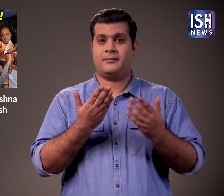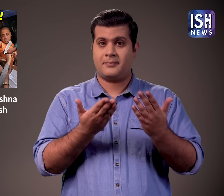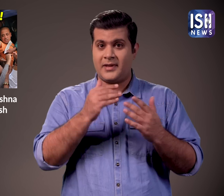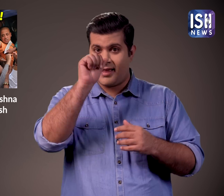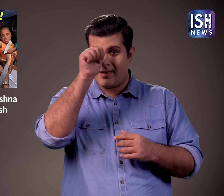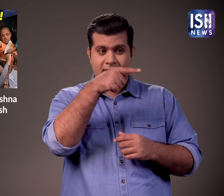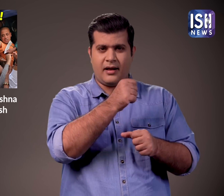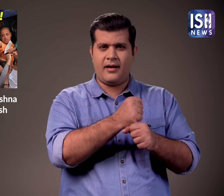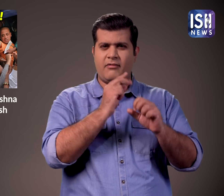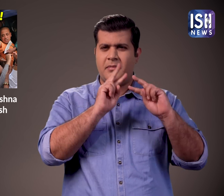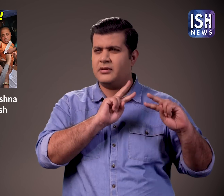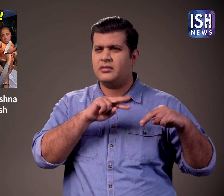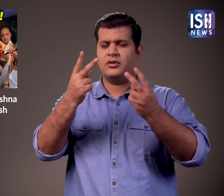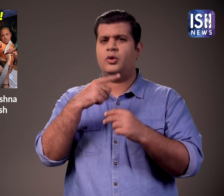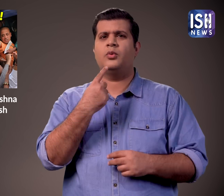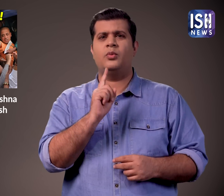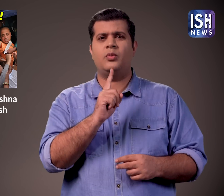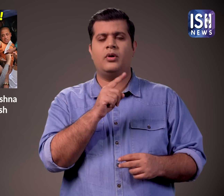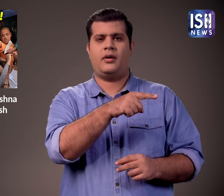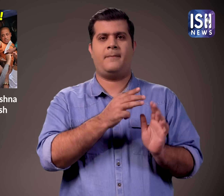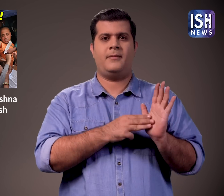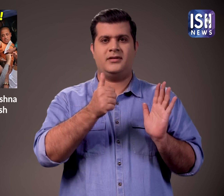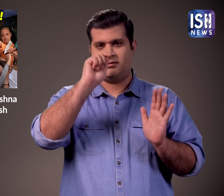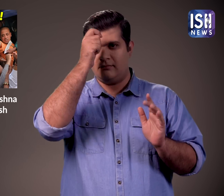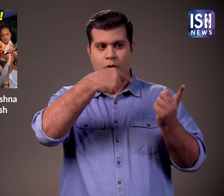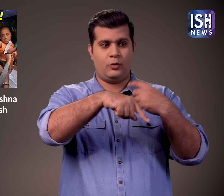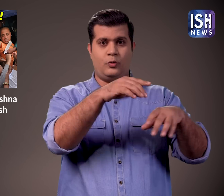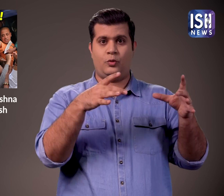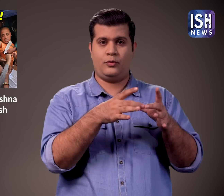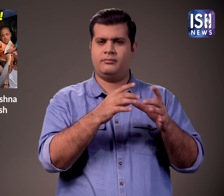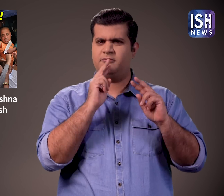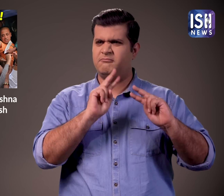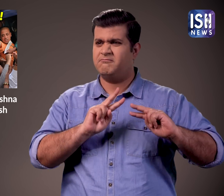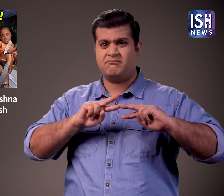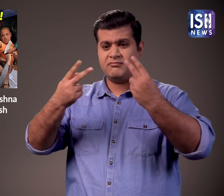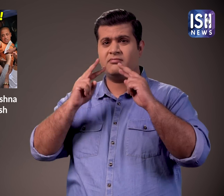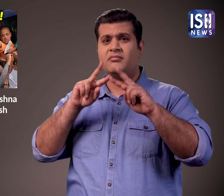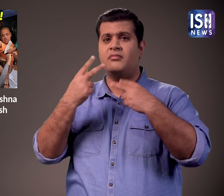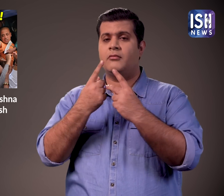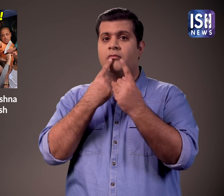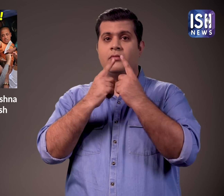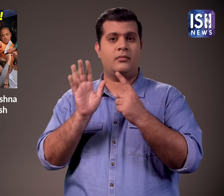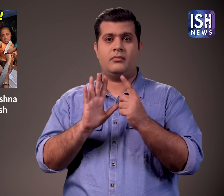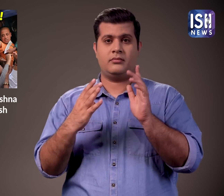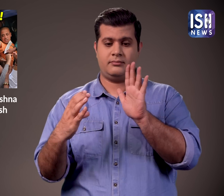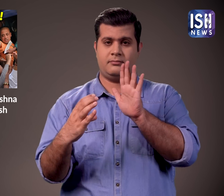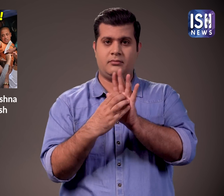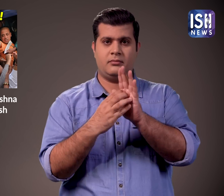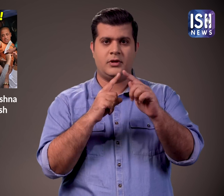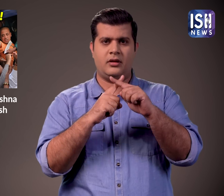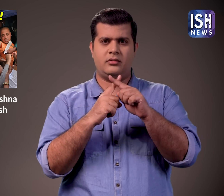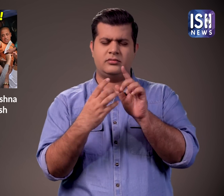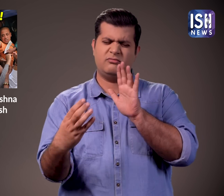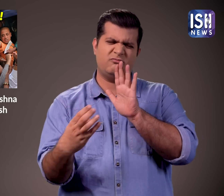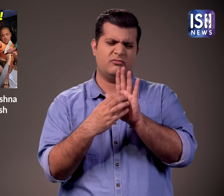The Ministry of External Affairs released a statement on X.